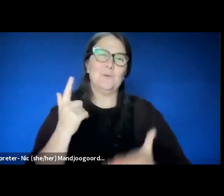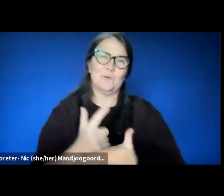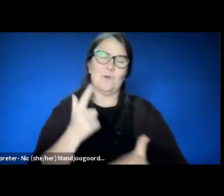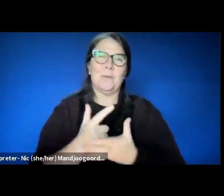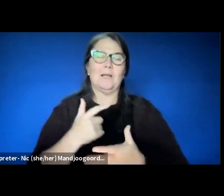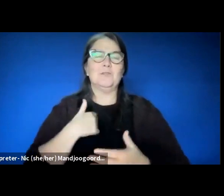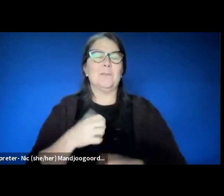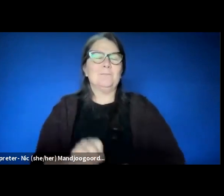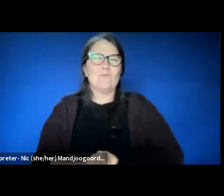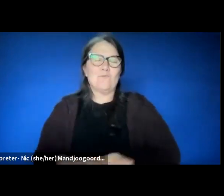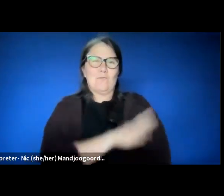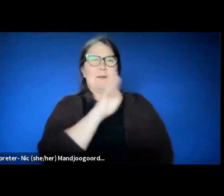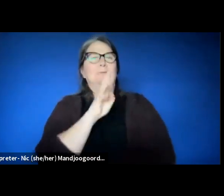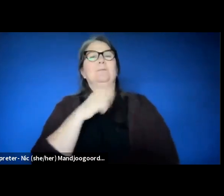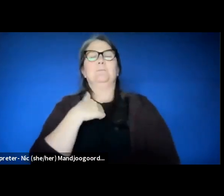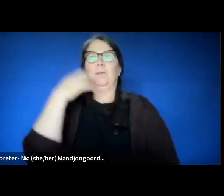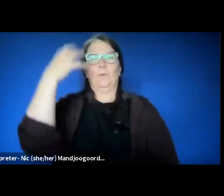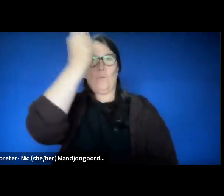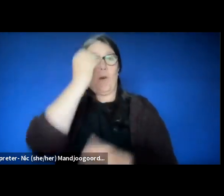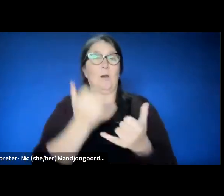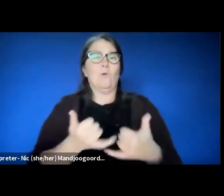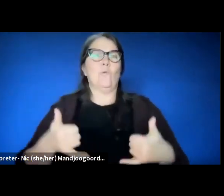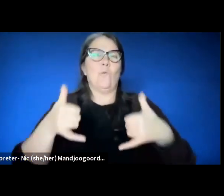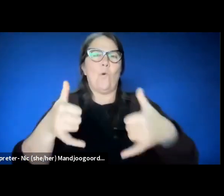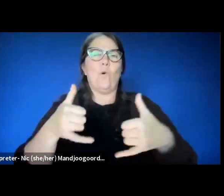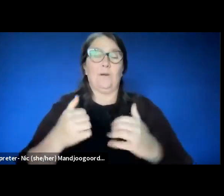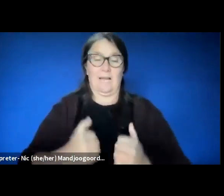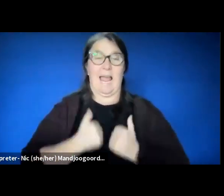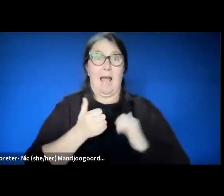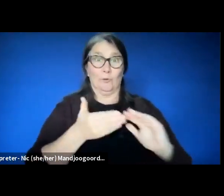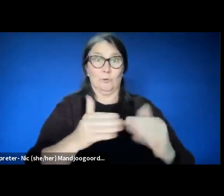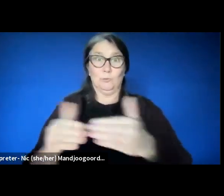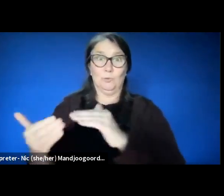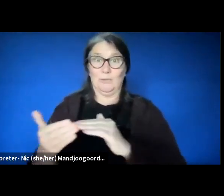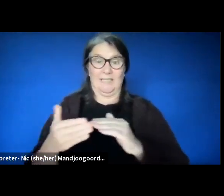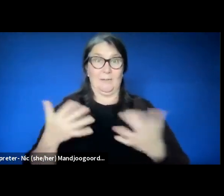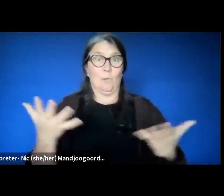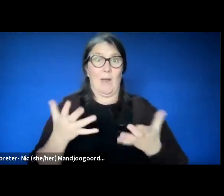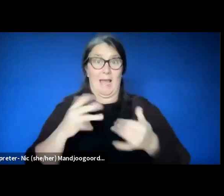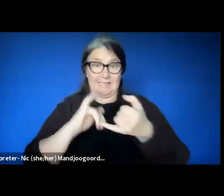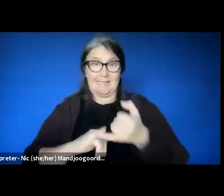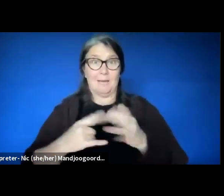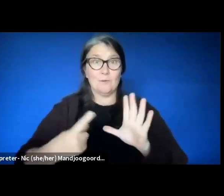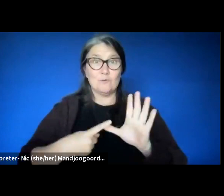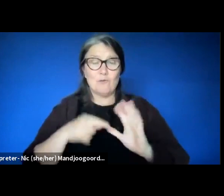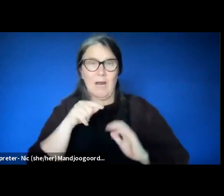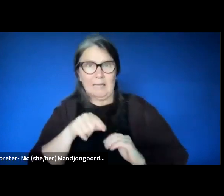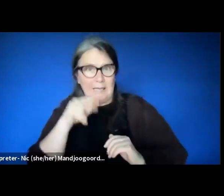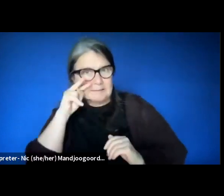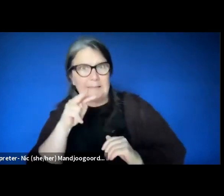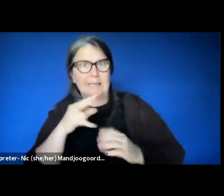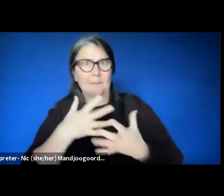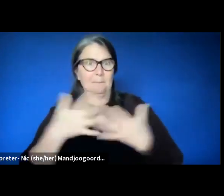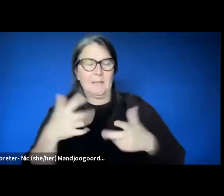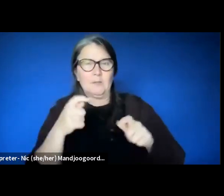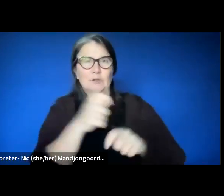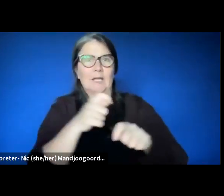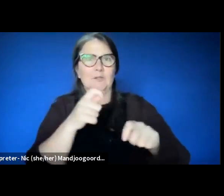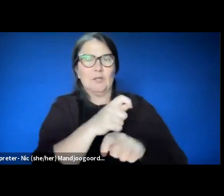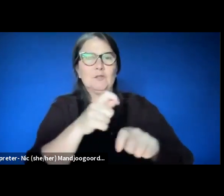Amazing. Thanks so much. Yeah Thanks so much. Yeah I'm super stoked to be. awarded me awarded with this with this. Yeah. You know, seeing some great job